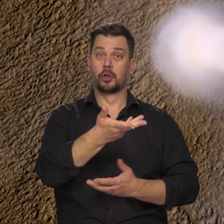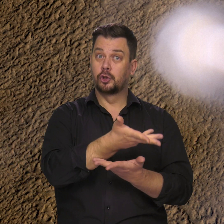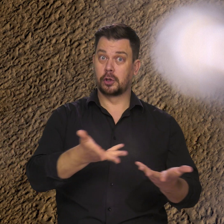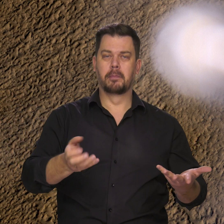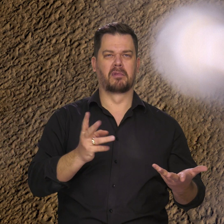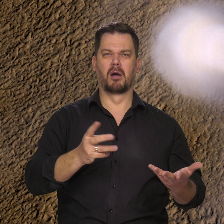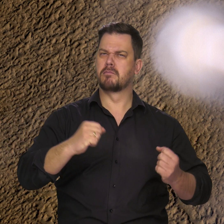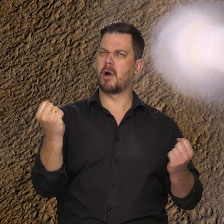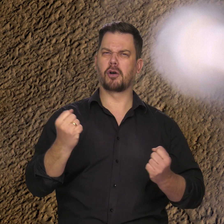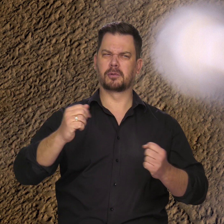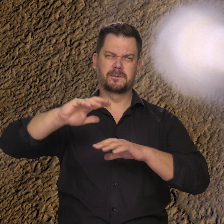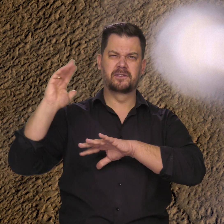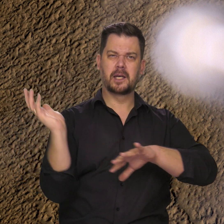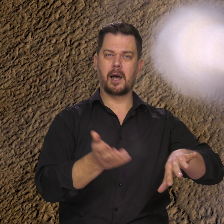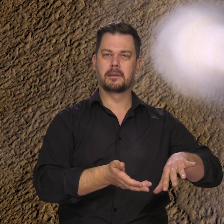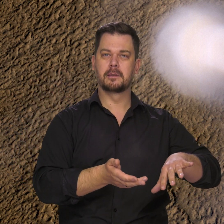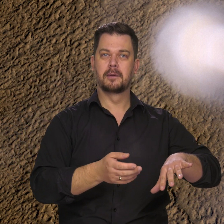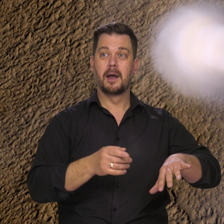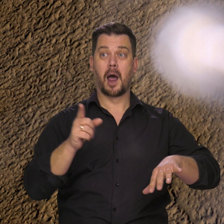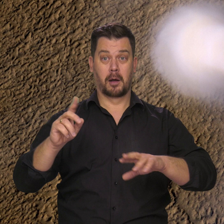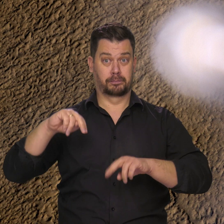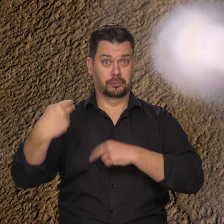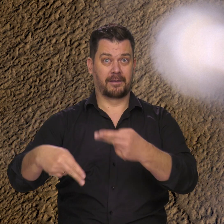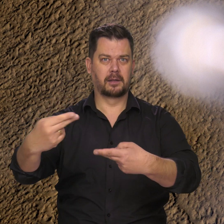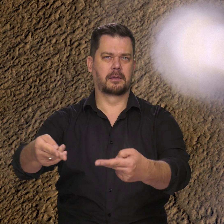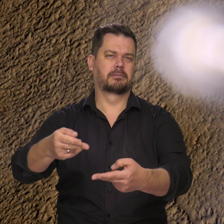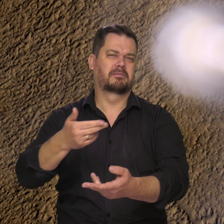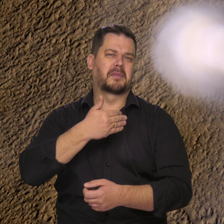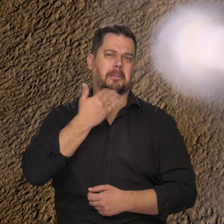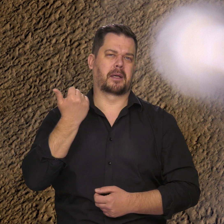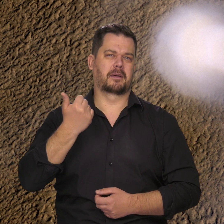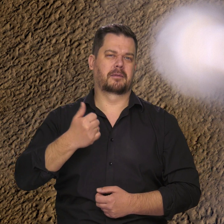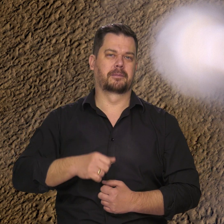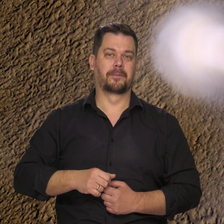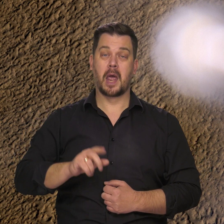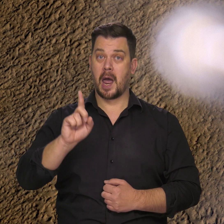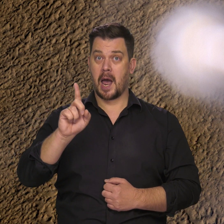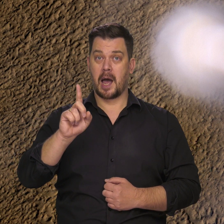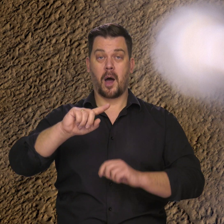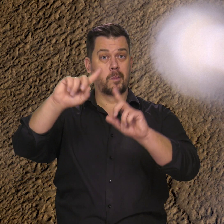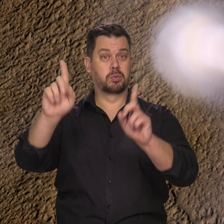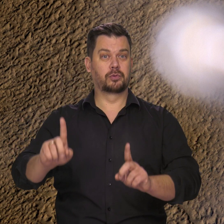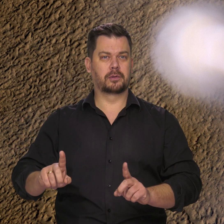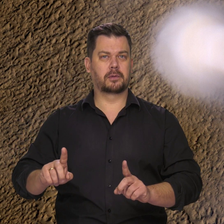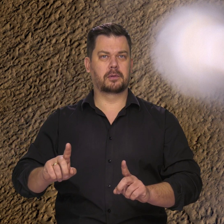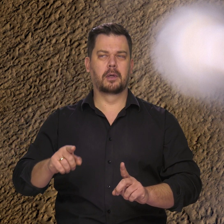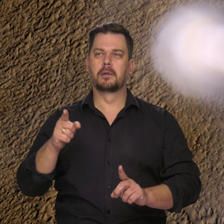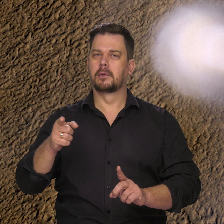which Earth storms possess. A Martian storm couldn't knock over metal structures. However, during such a storm,